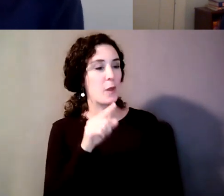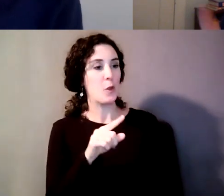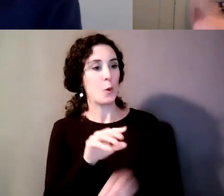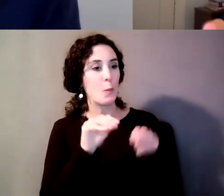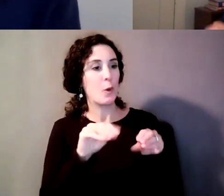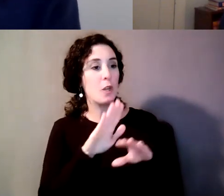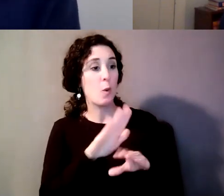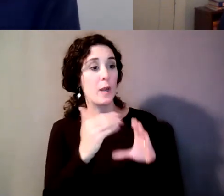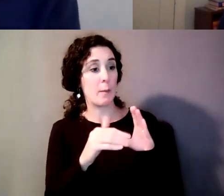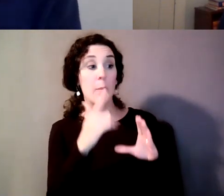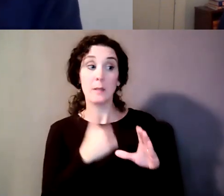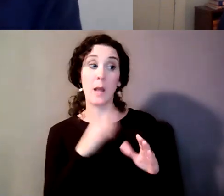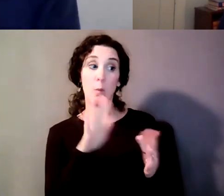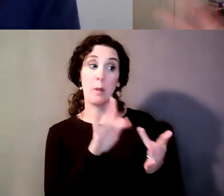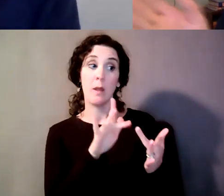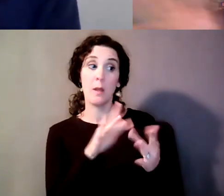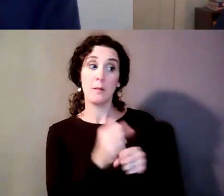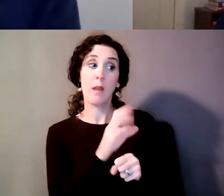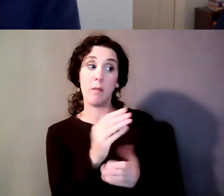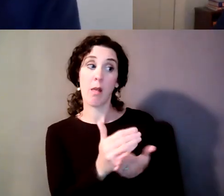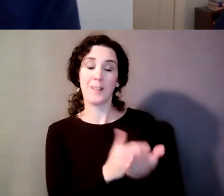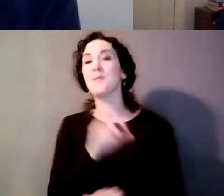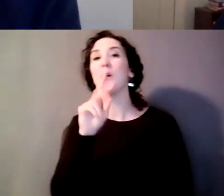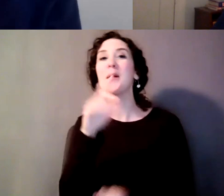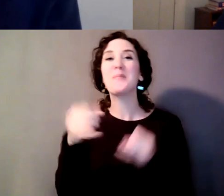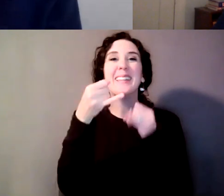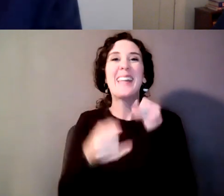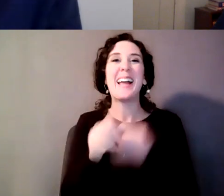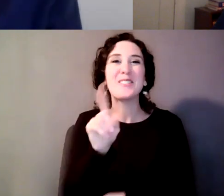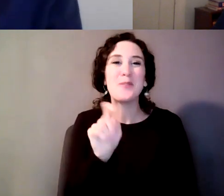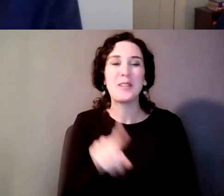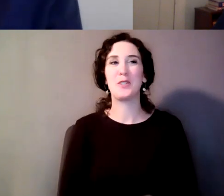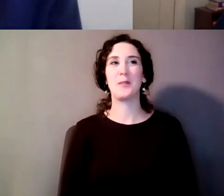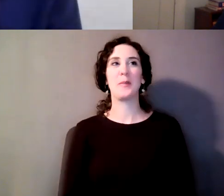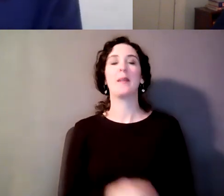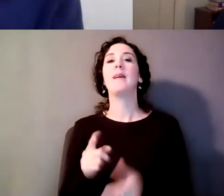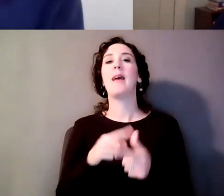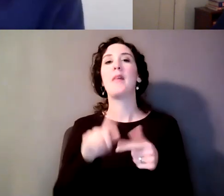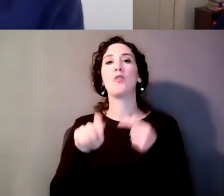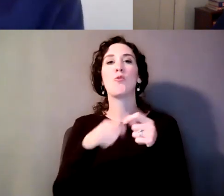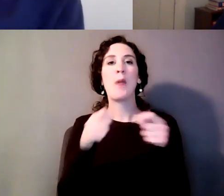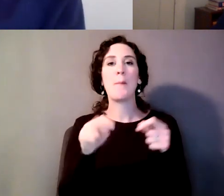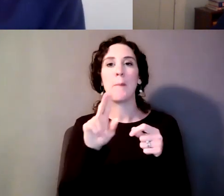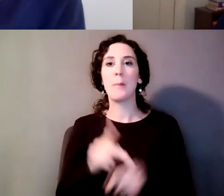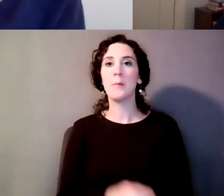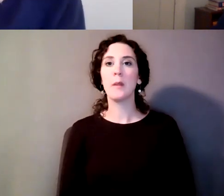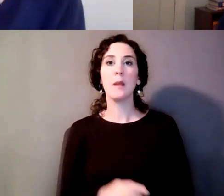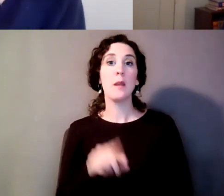because I will be reaching out to get that list. Our last question, wrapping things up right now, if you have heard of any companies growing